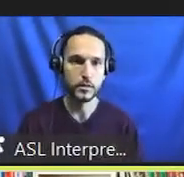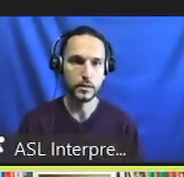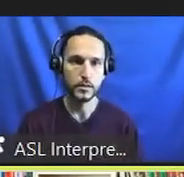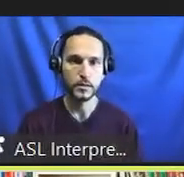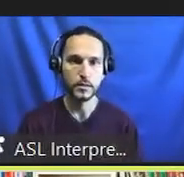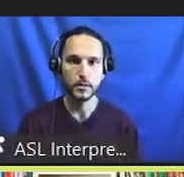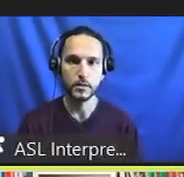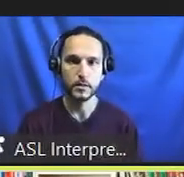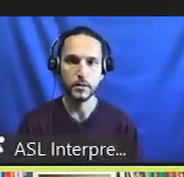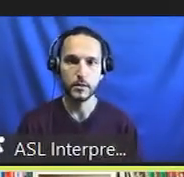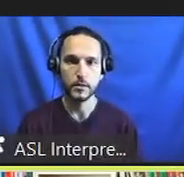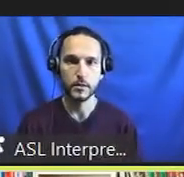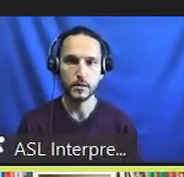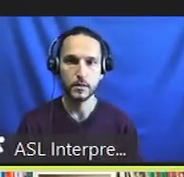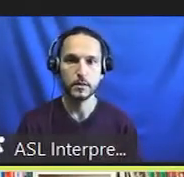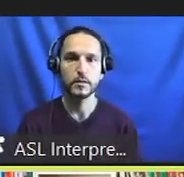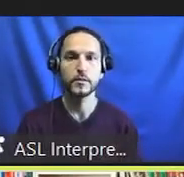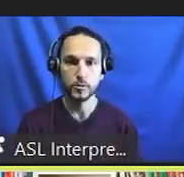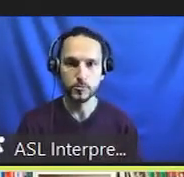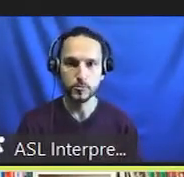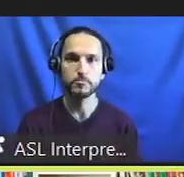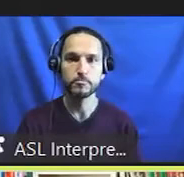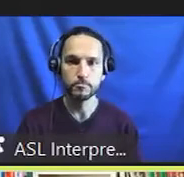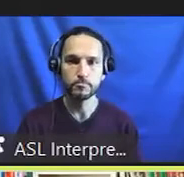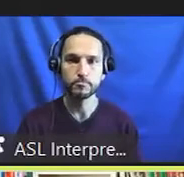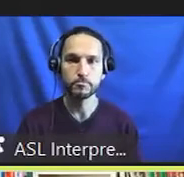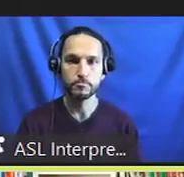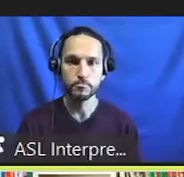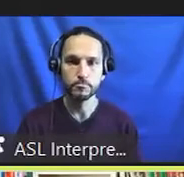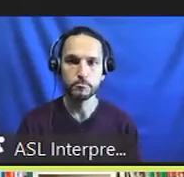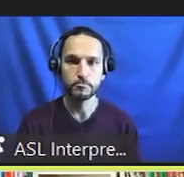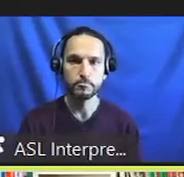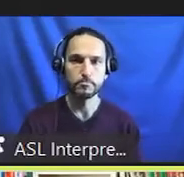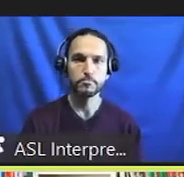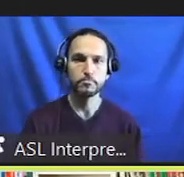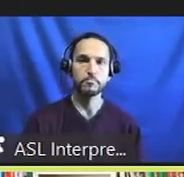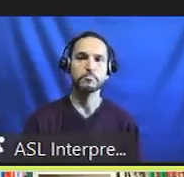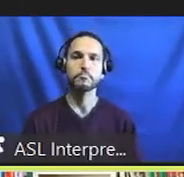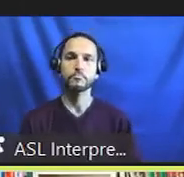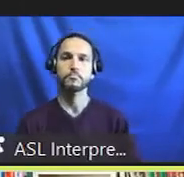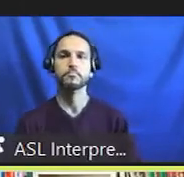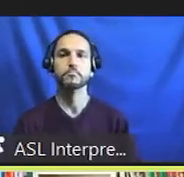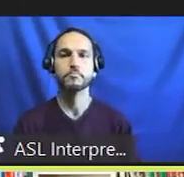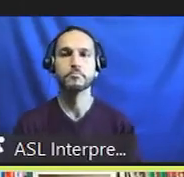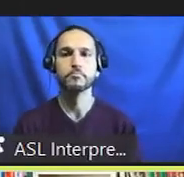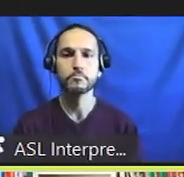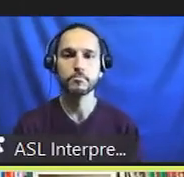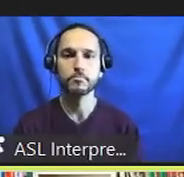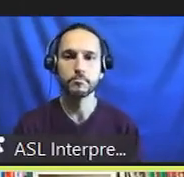So I really think, here, Mike, we